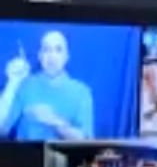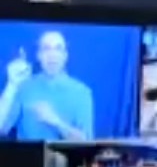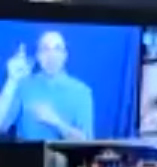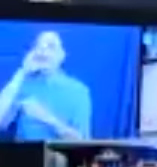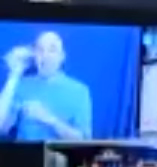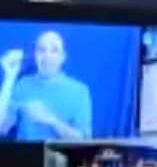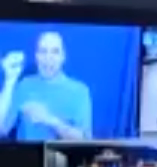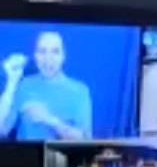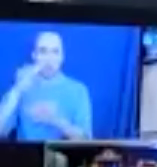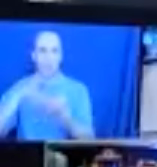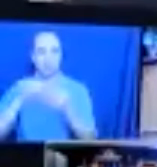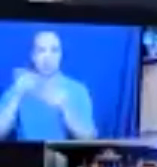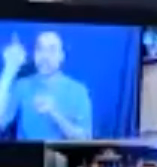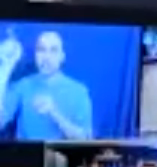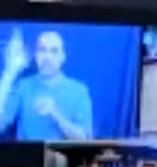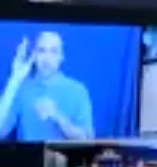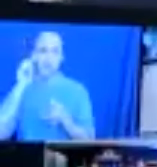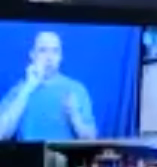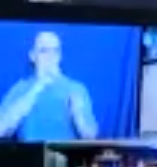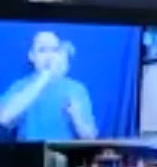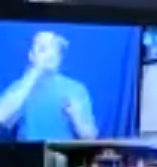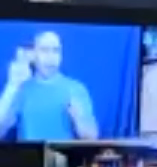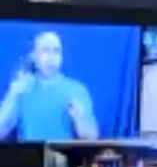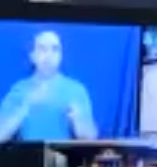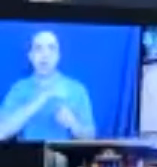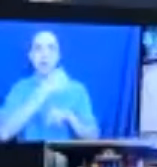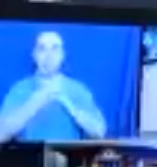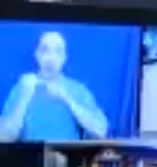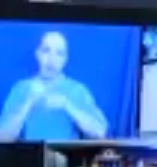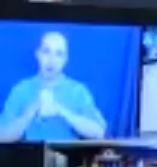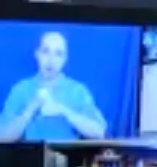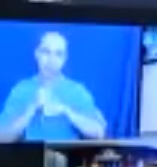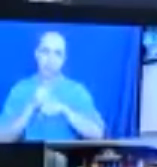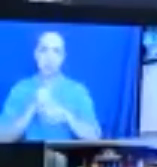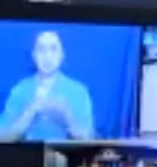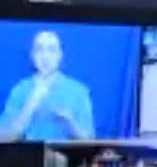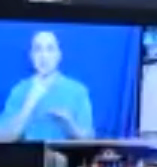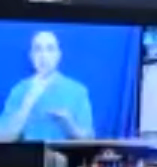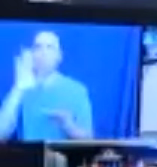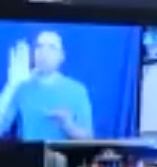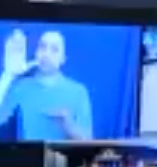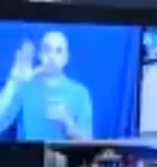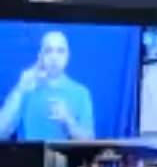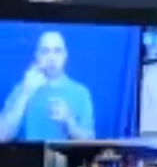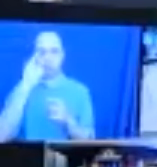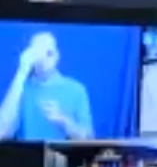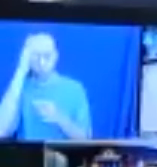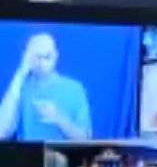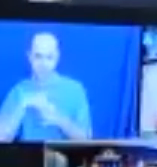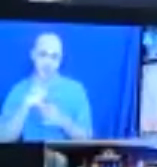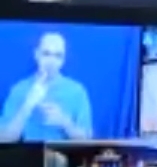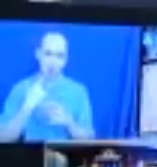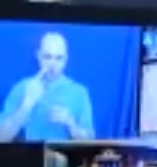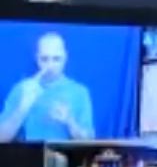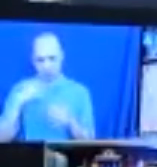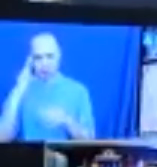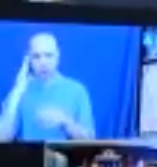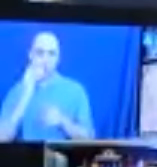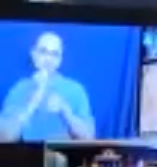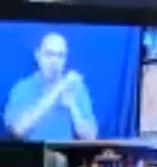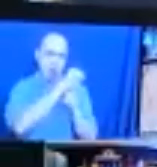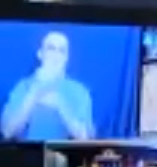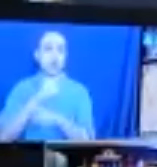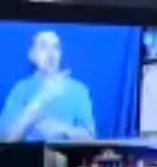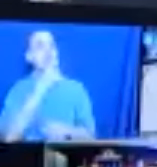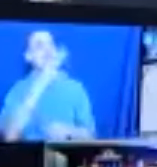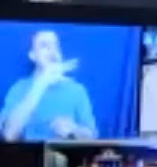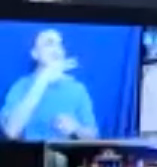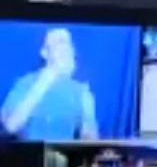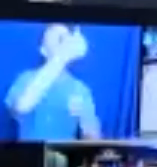DEFEAT YOUR MASTER.